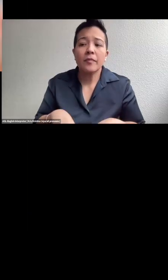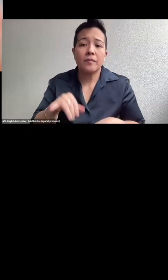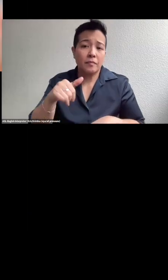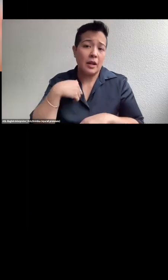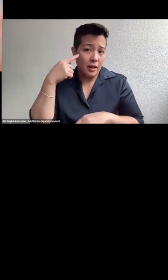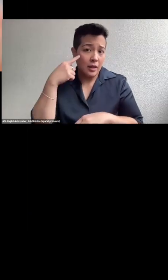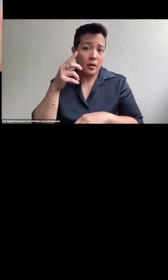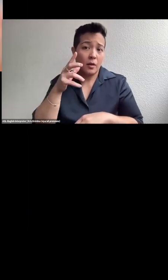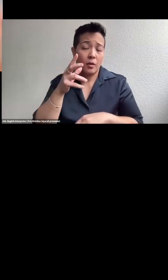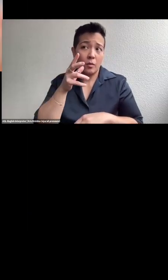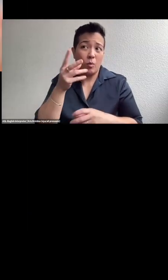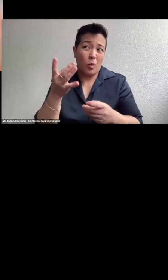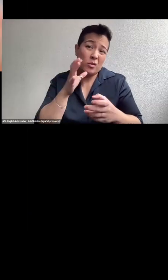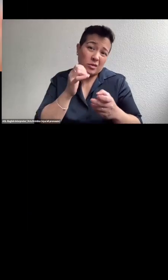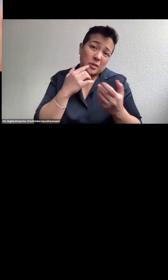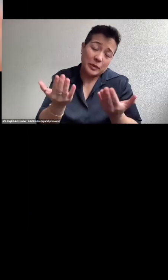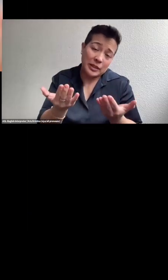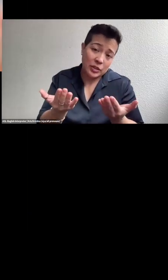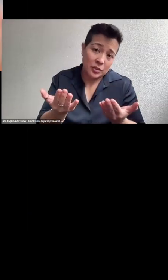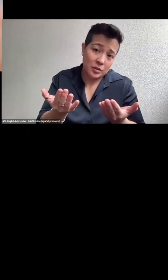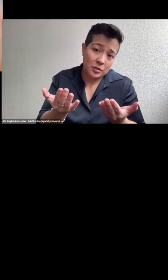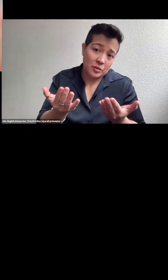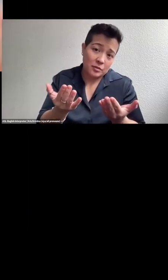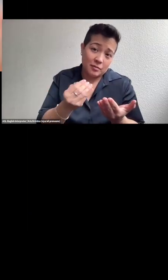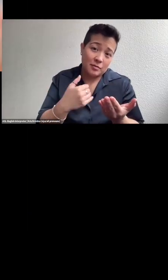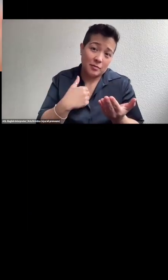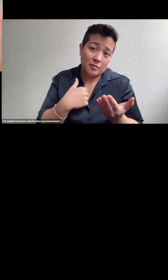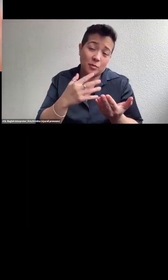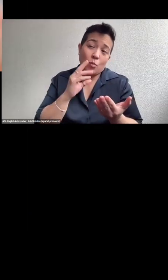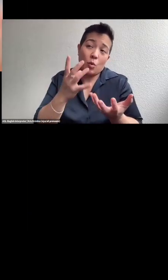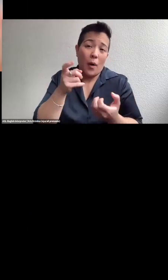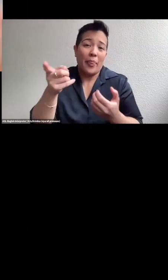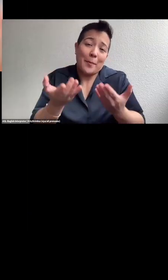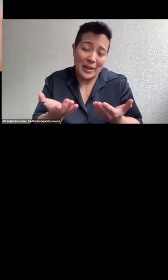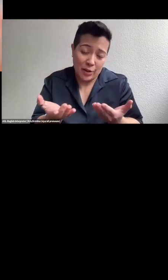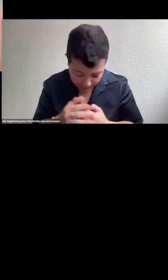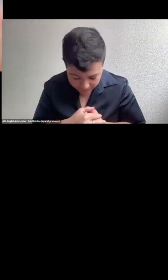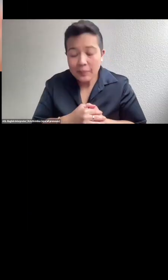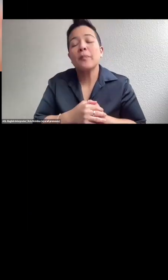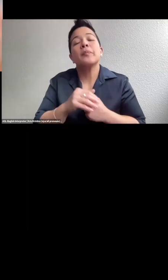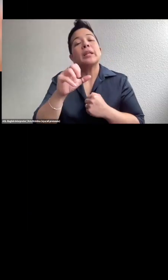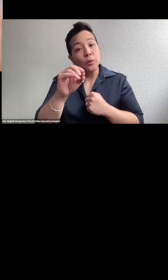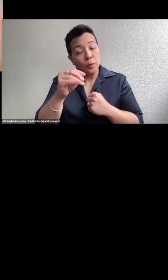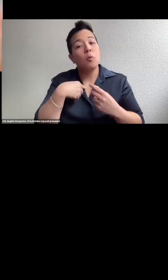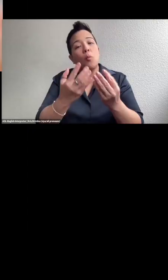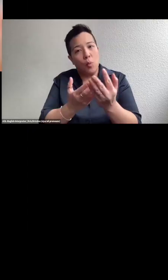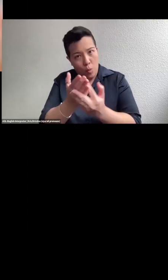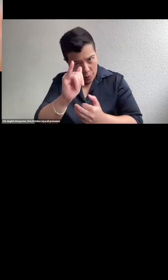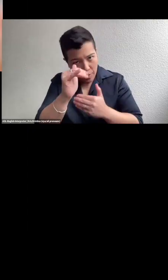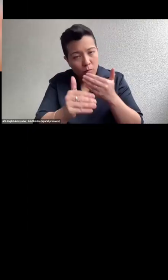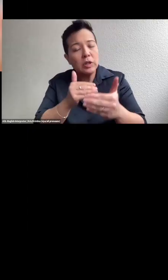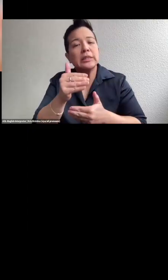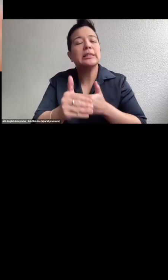that they would want to be here and I would want them here. So I went through that process of becoming